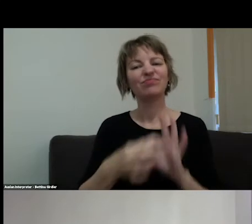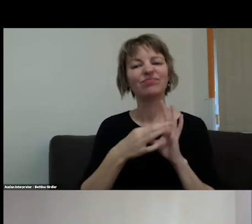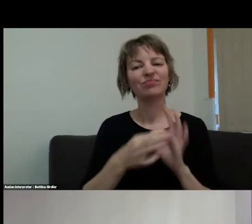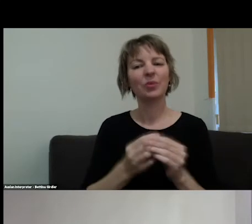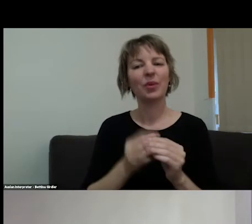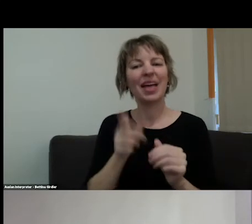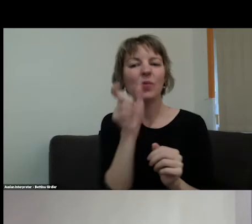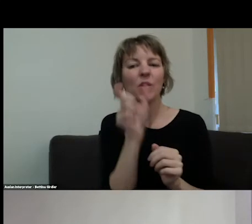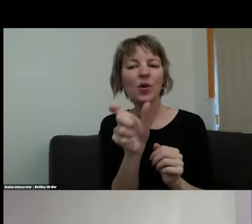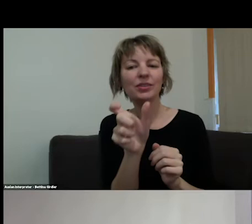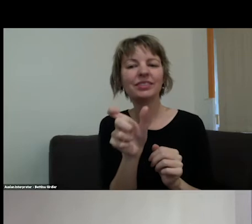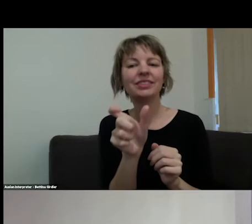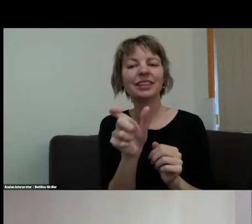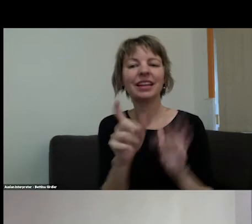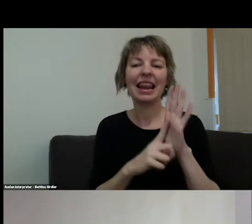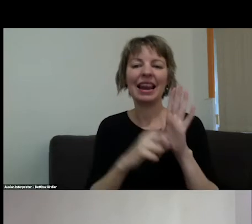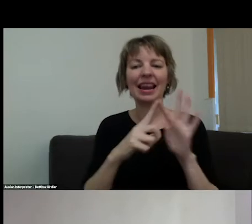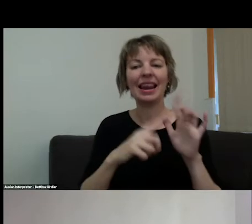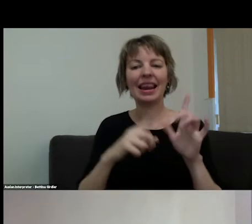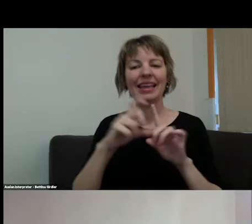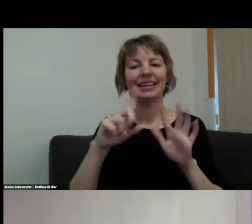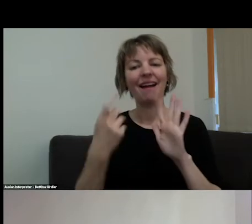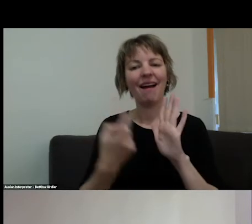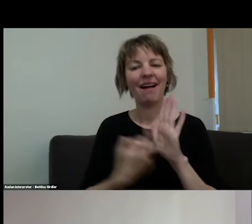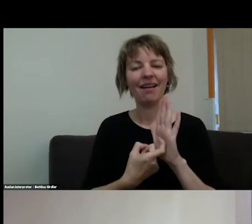We have sort of inherent ideas about what that might mean in a --